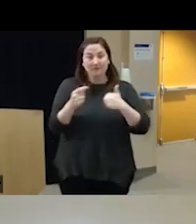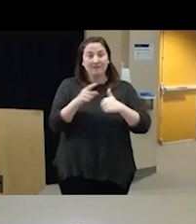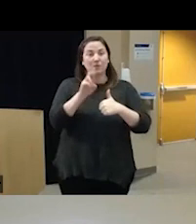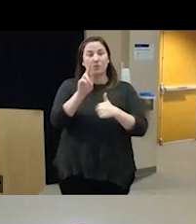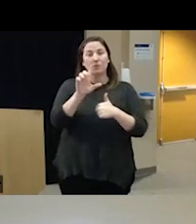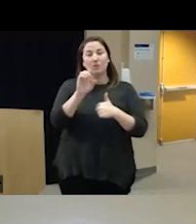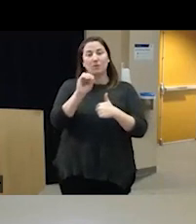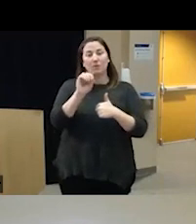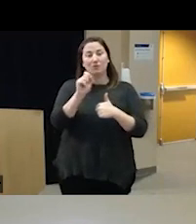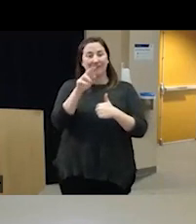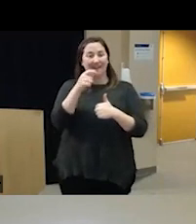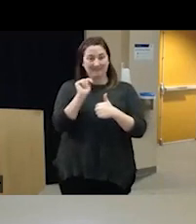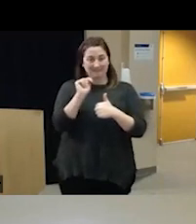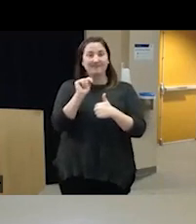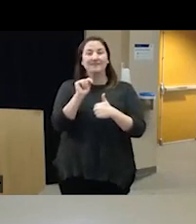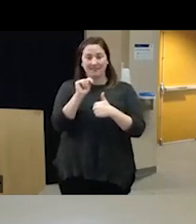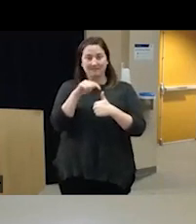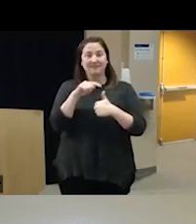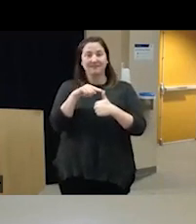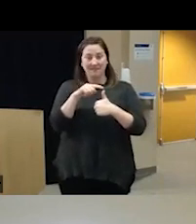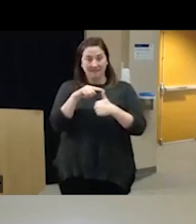one Agonist that has shown efficacy for